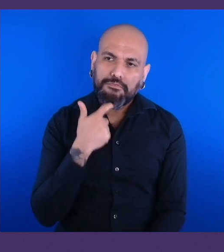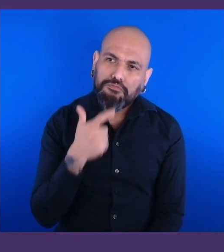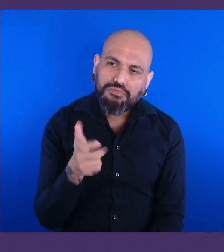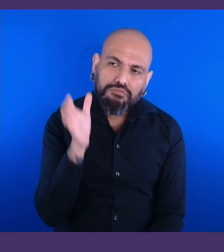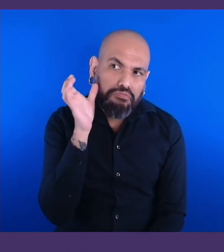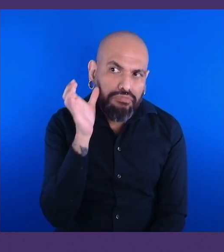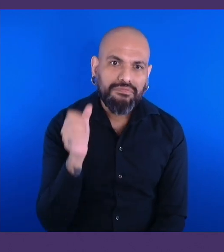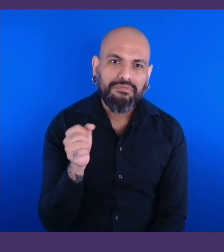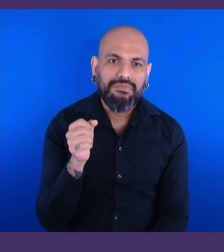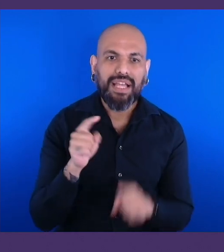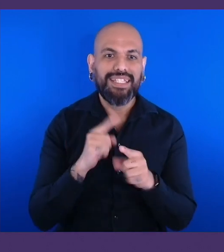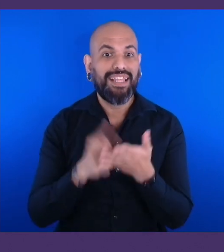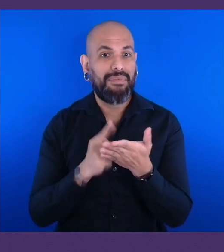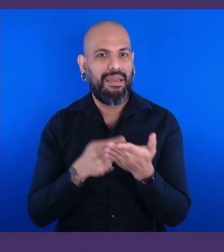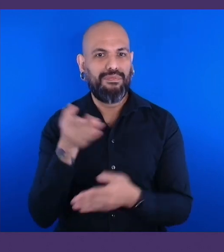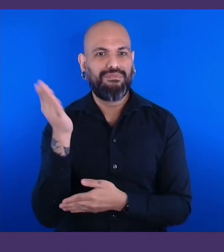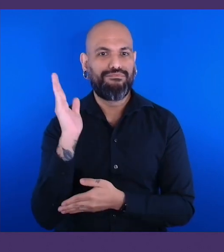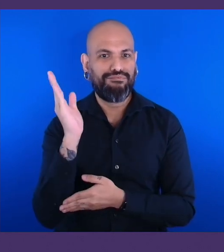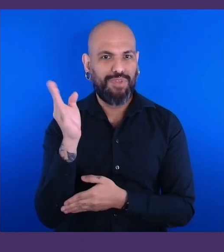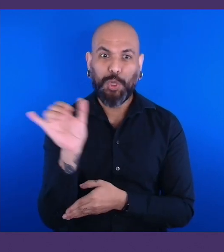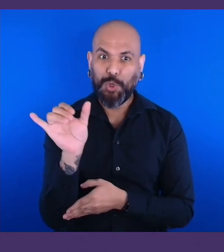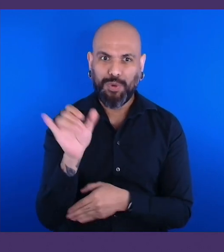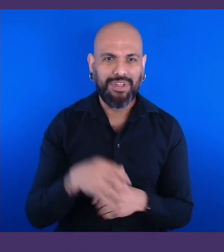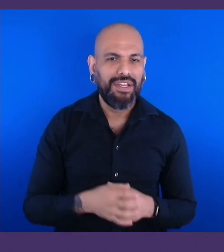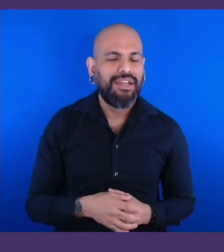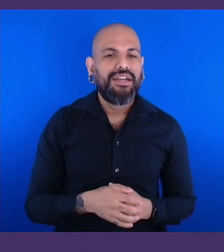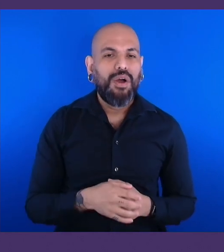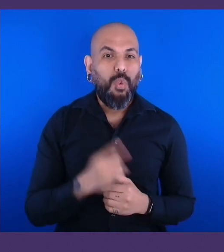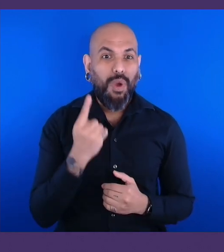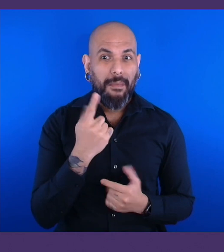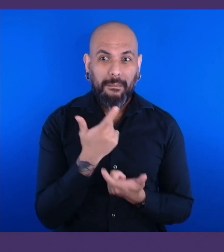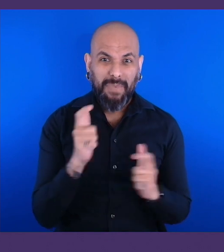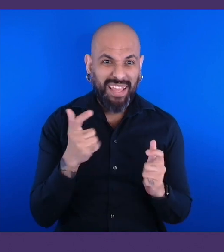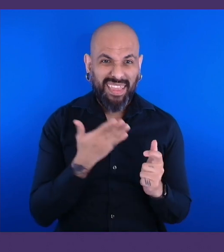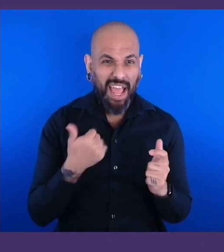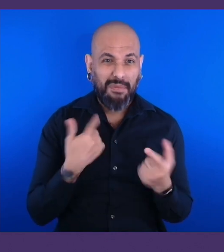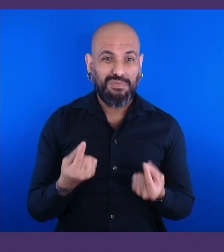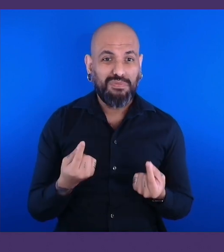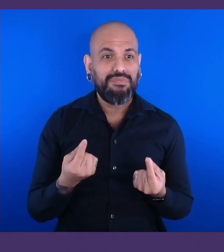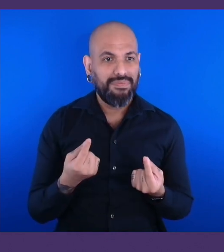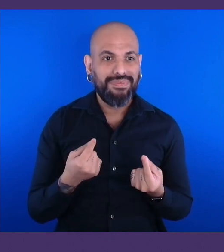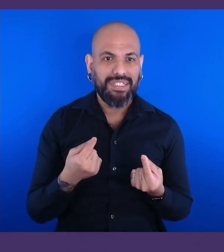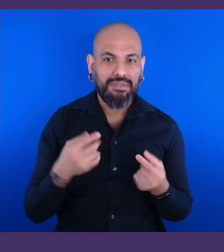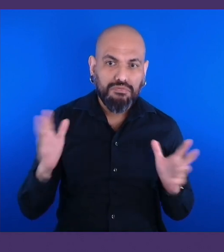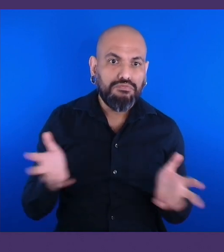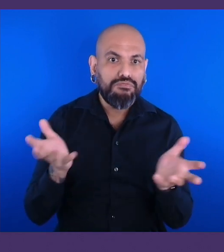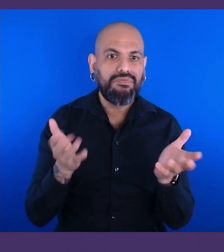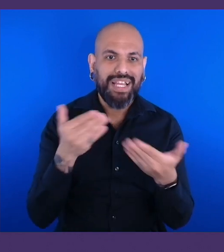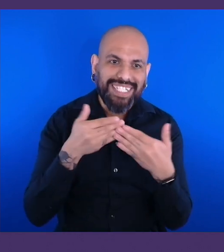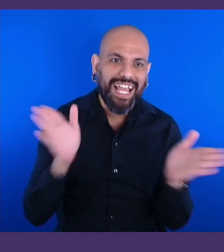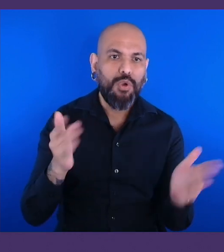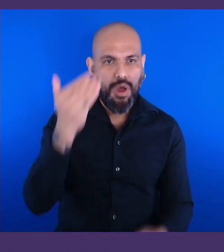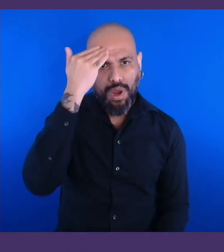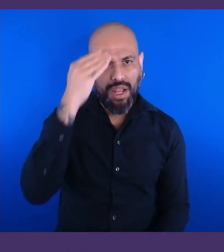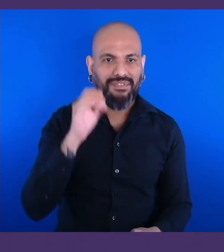And then, one big one that I'm driving is just general awareness of the European Accessibility Act.